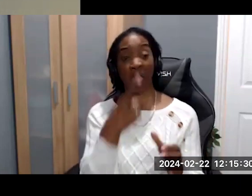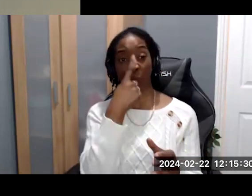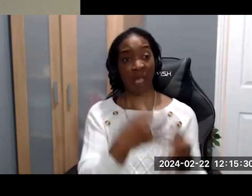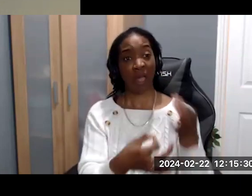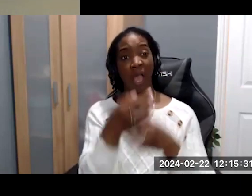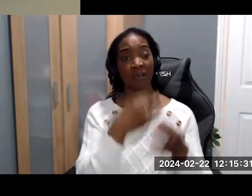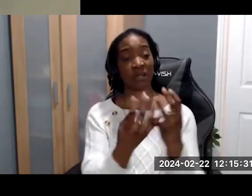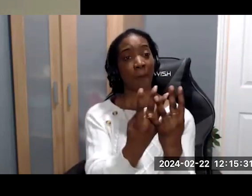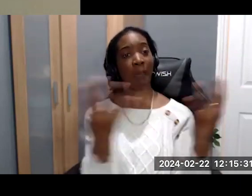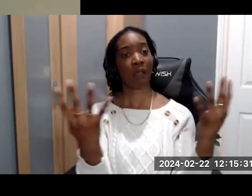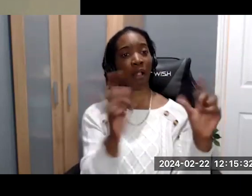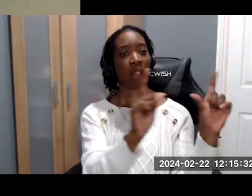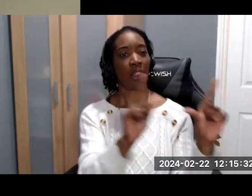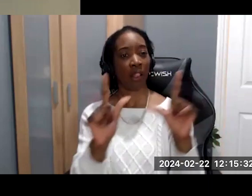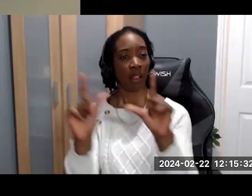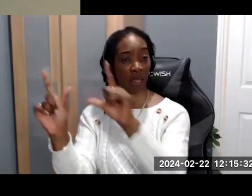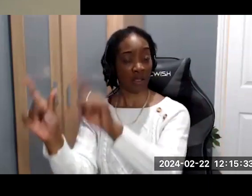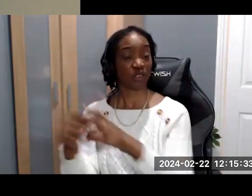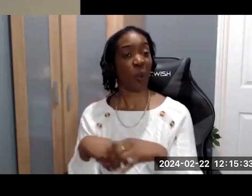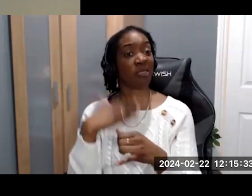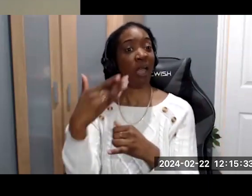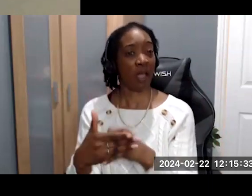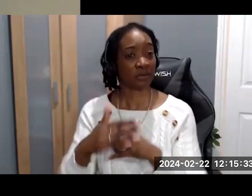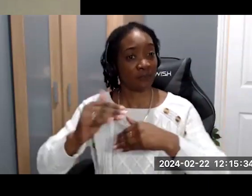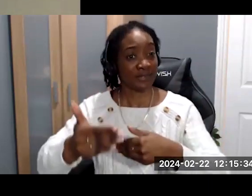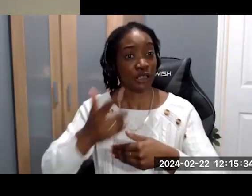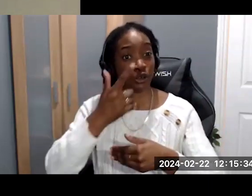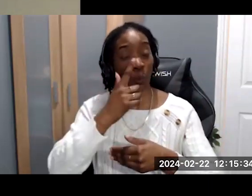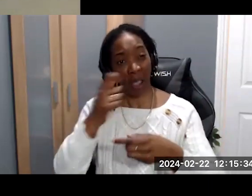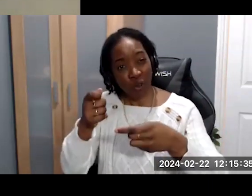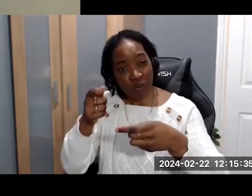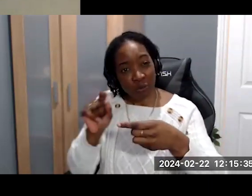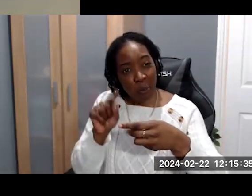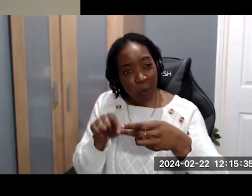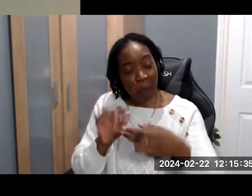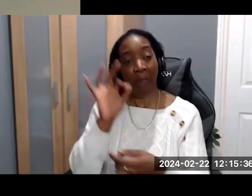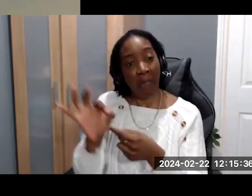the panel we'll have a moment for this at the end of the session if you would like to ask a